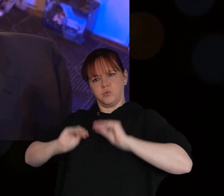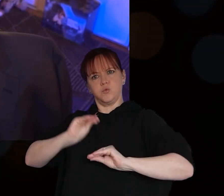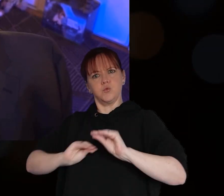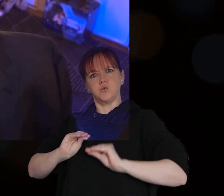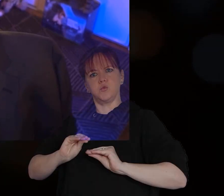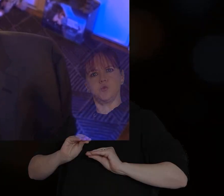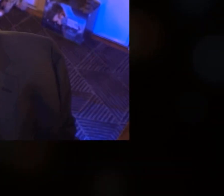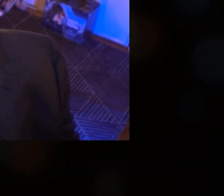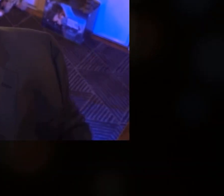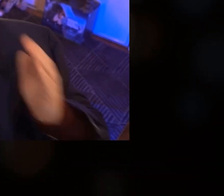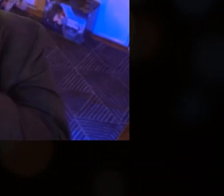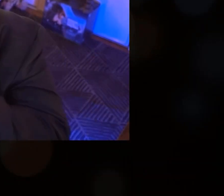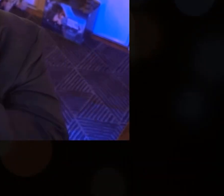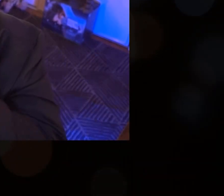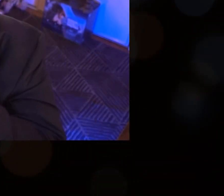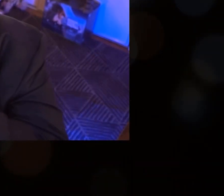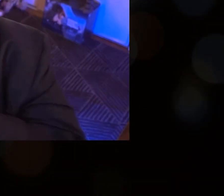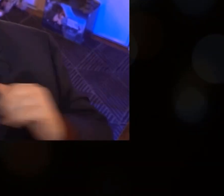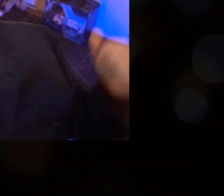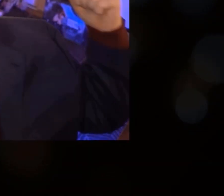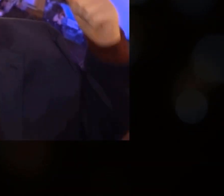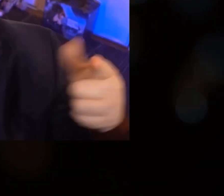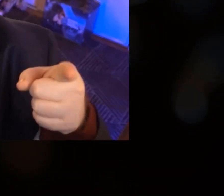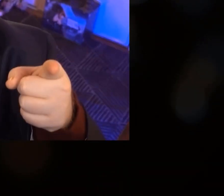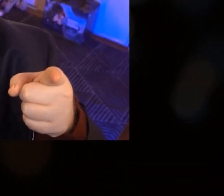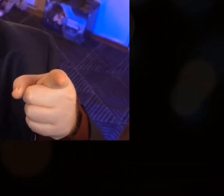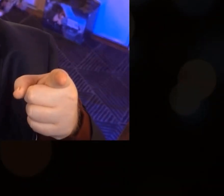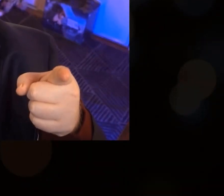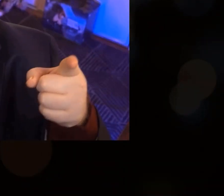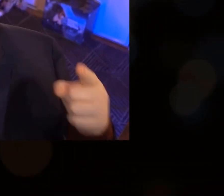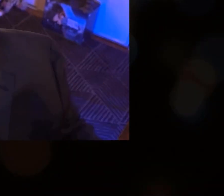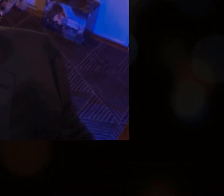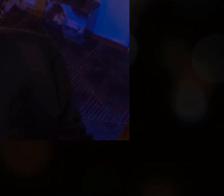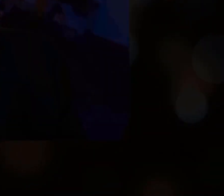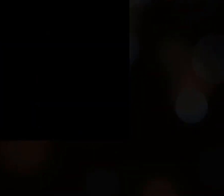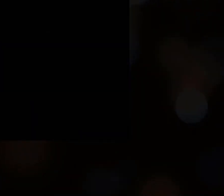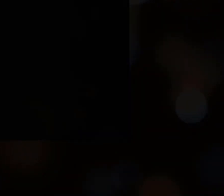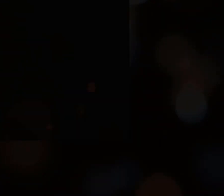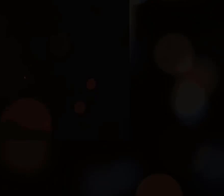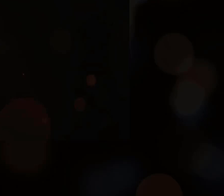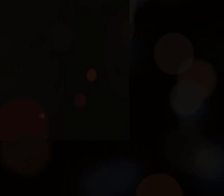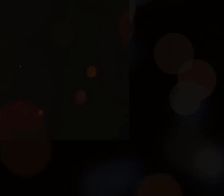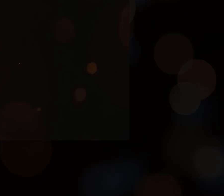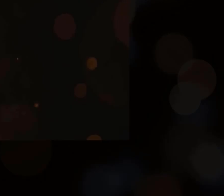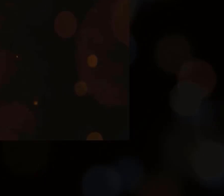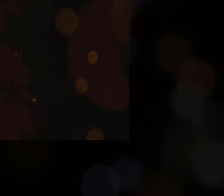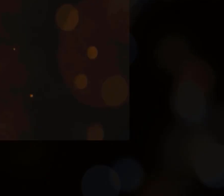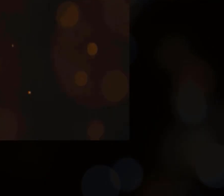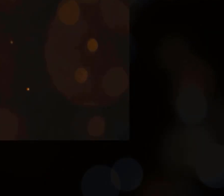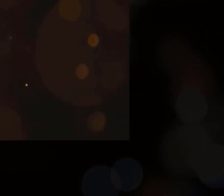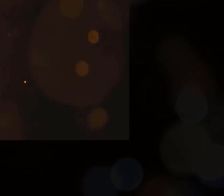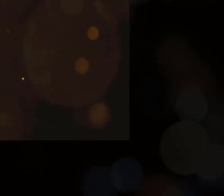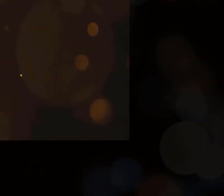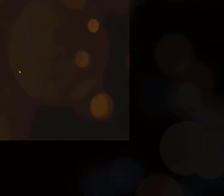All right, let's do this! On with the show! EPIC MUSIC